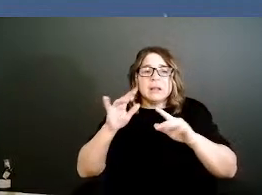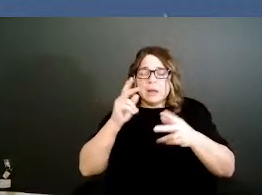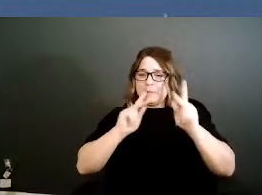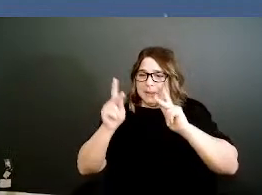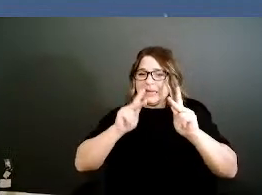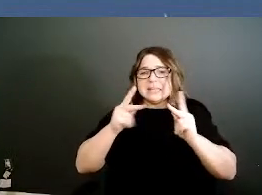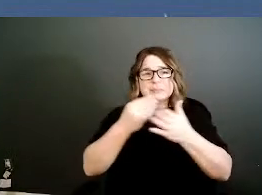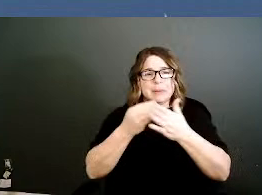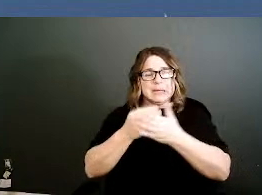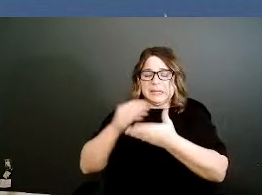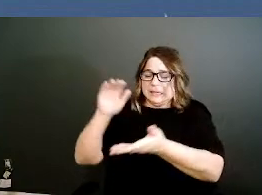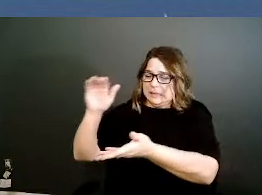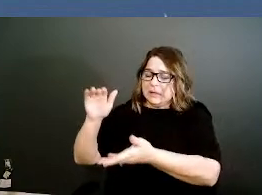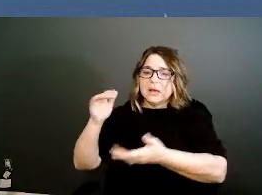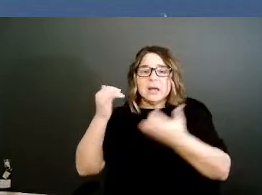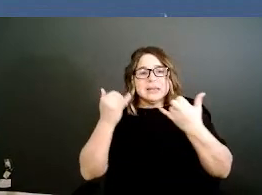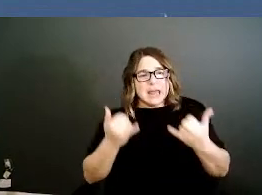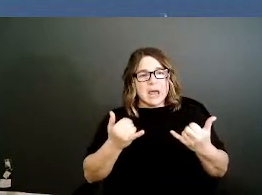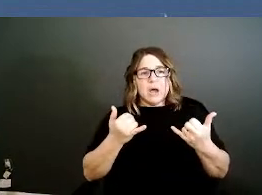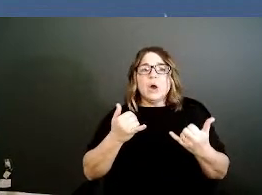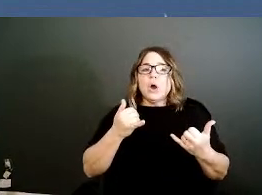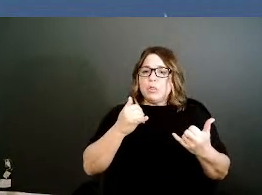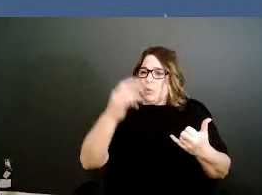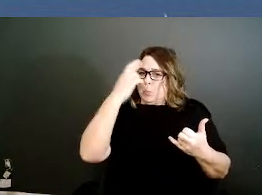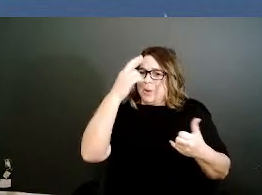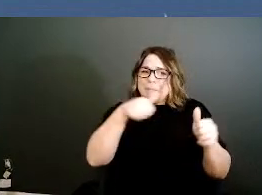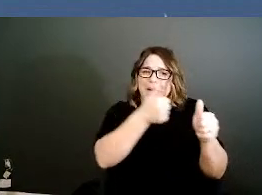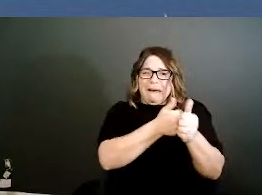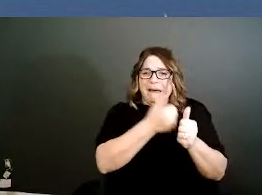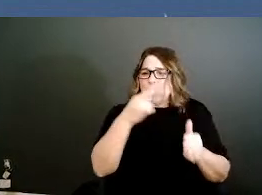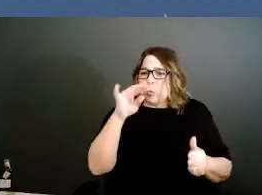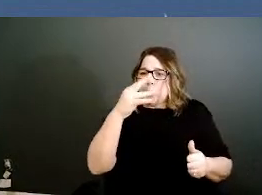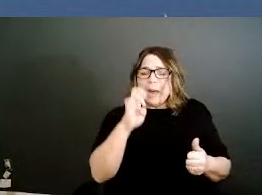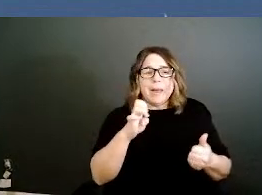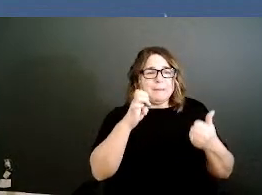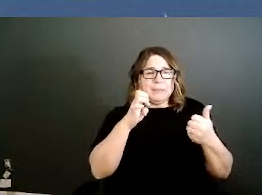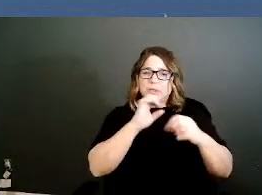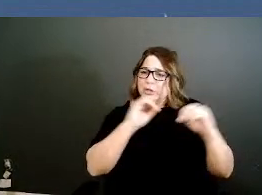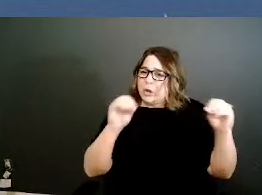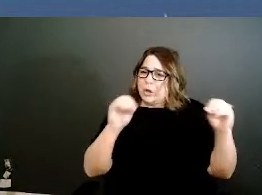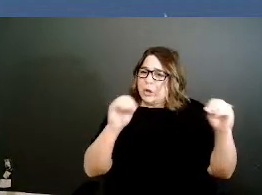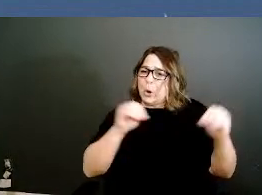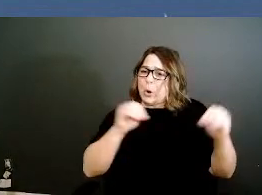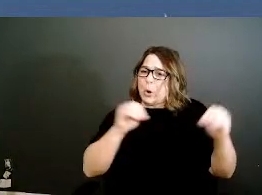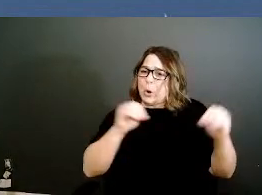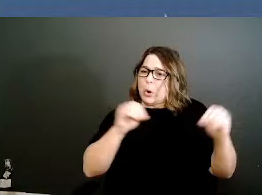INSTEAD OF INVESTING IN POLICE WE INVESTED IN BASIC NEEDS. WHAT IT WOULD LOOK LIKE NOW IS THAT GENERATIONS OF